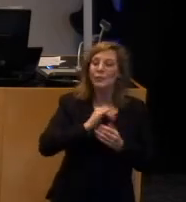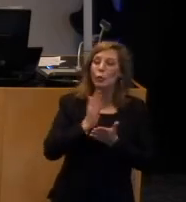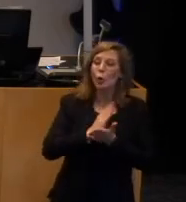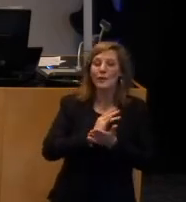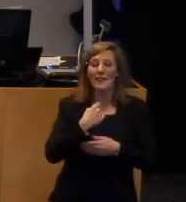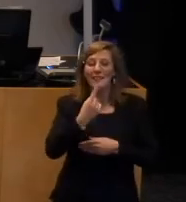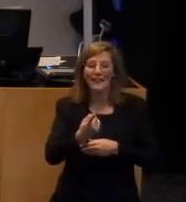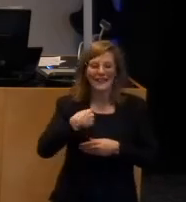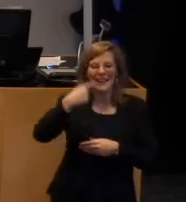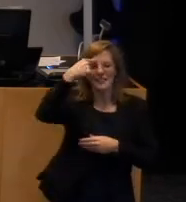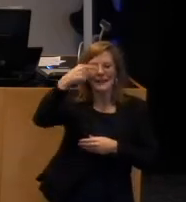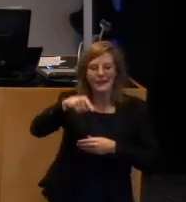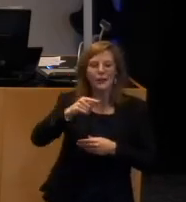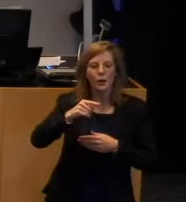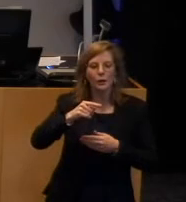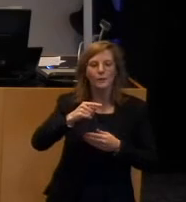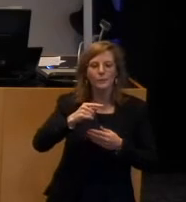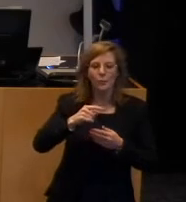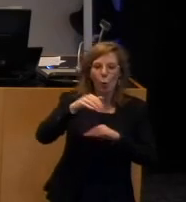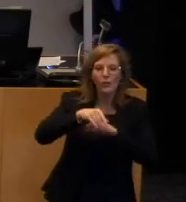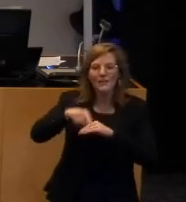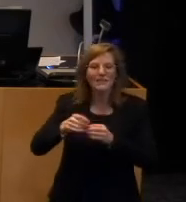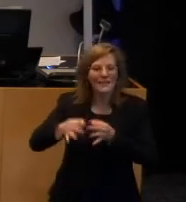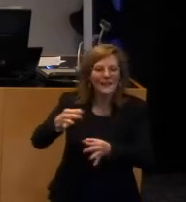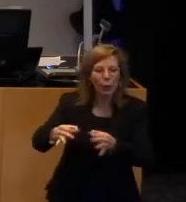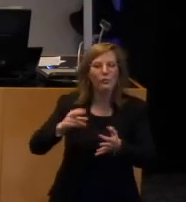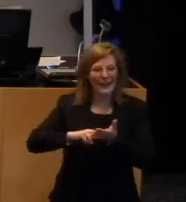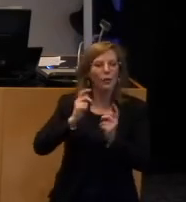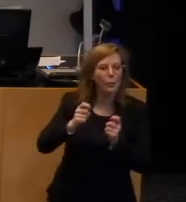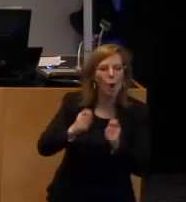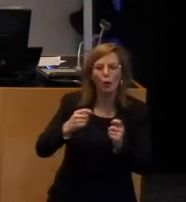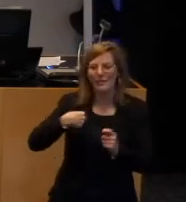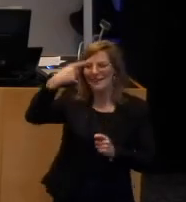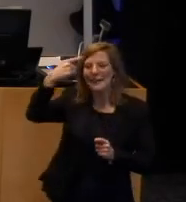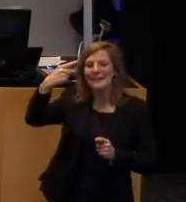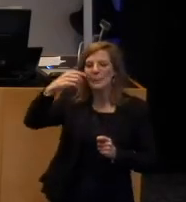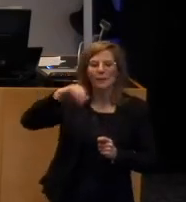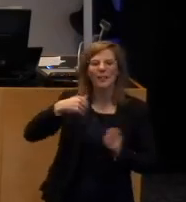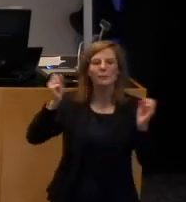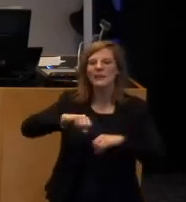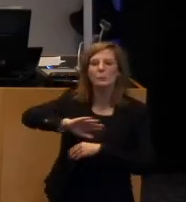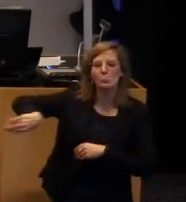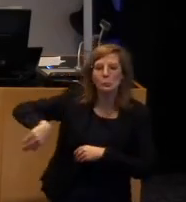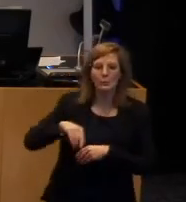having used, or rejecting a certain strategy were tagged in the whole interview.